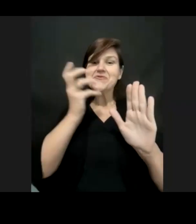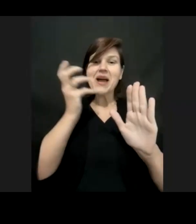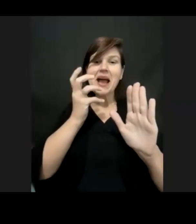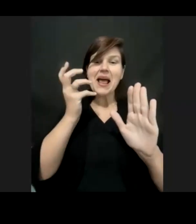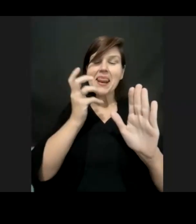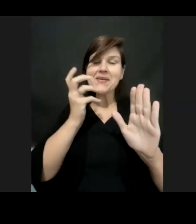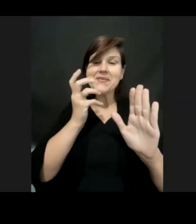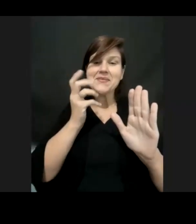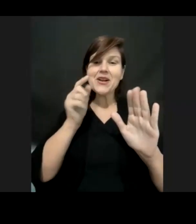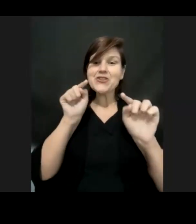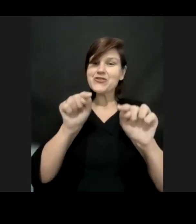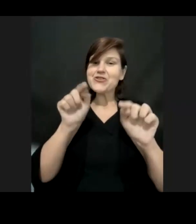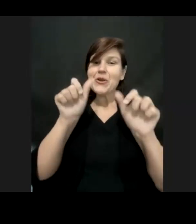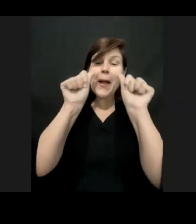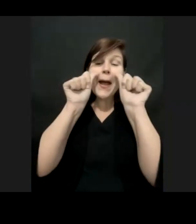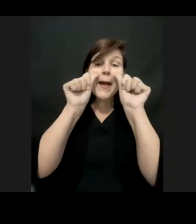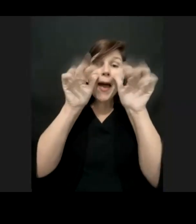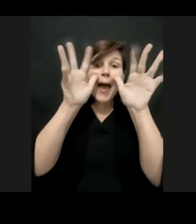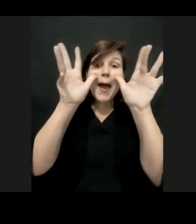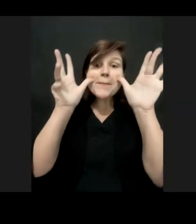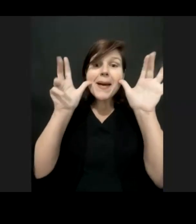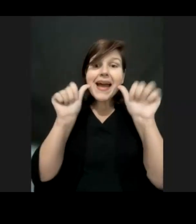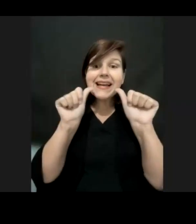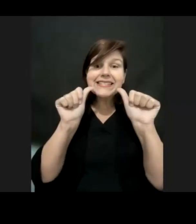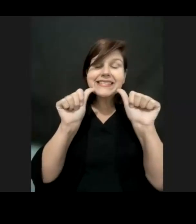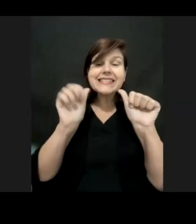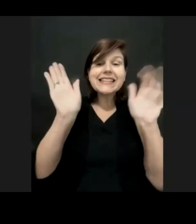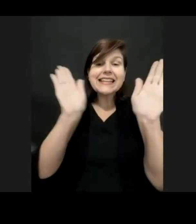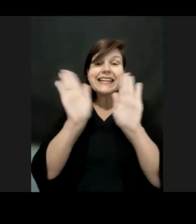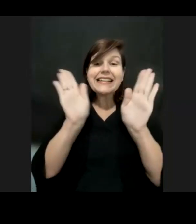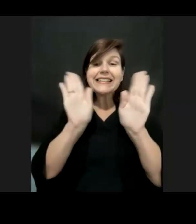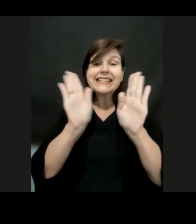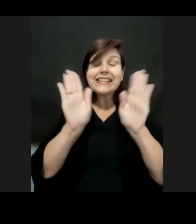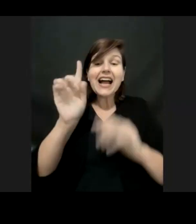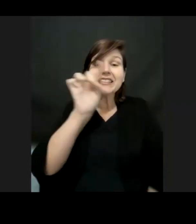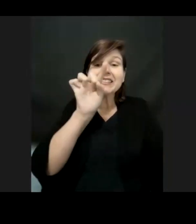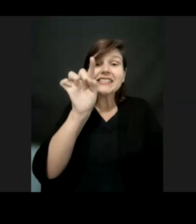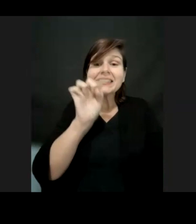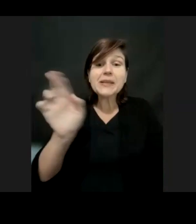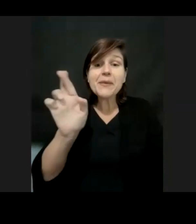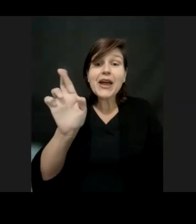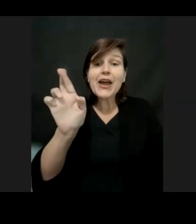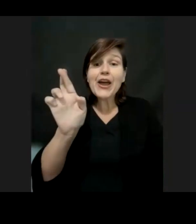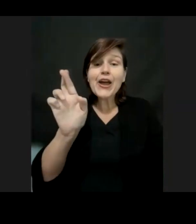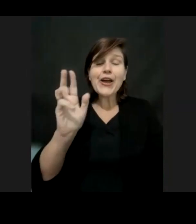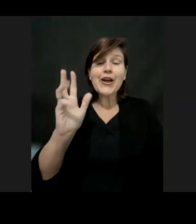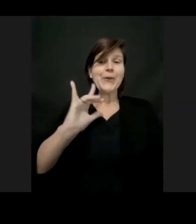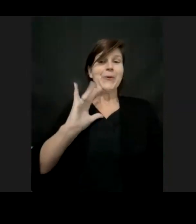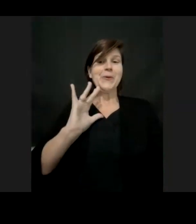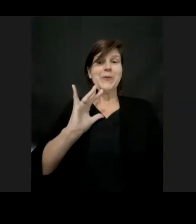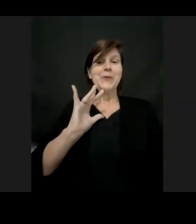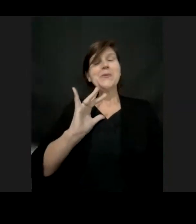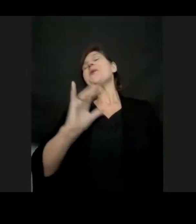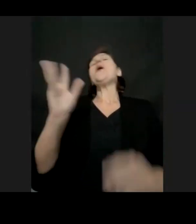∂ ∂ We think you’re amazing! ∂ ∂ Zamir! Yeah! Whoop-a-dee-doo! Thanks for coming, Zamir!